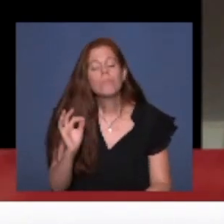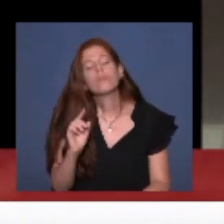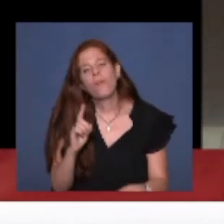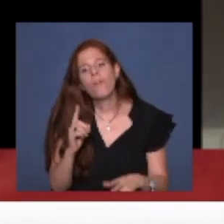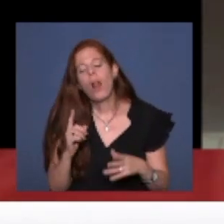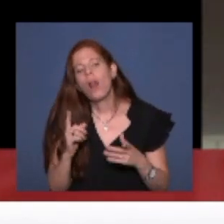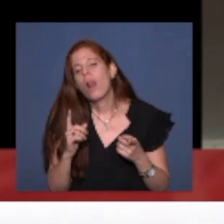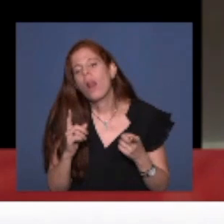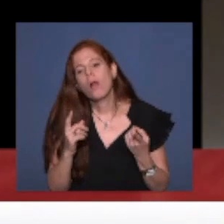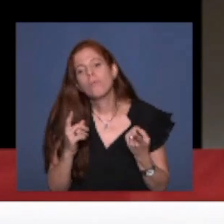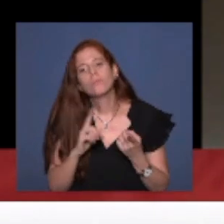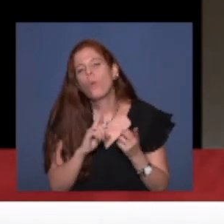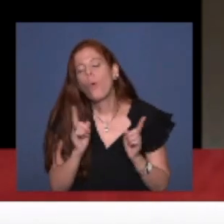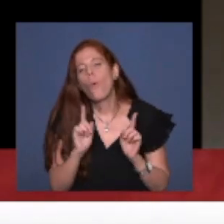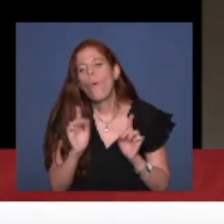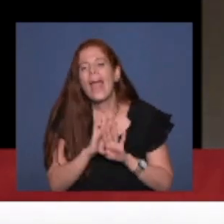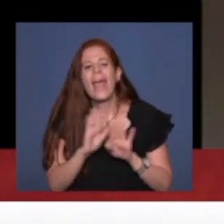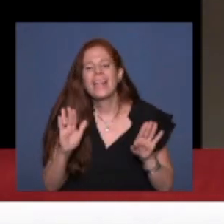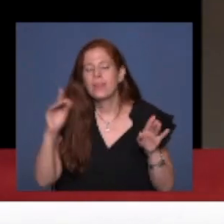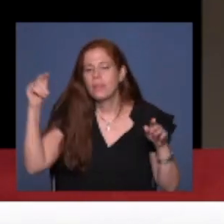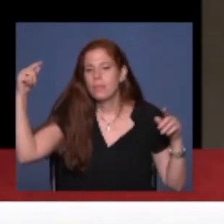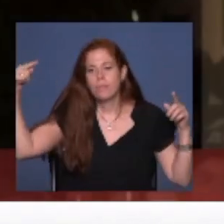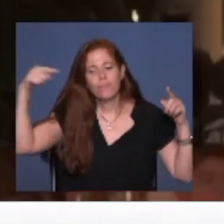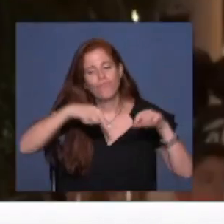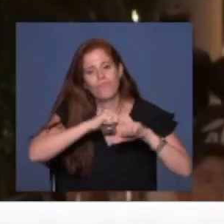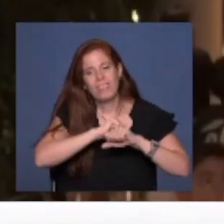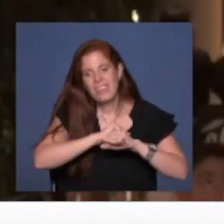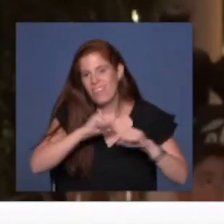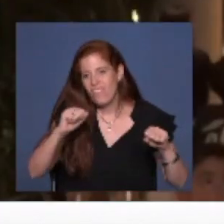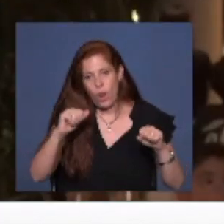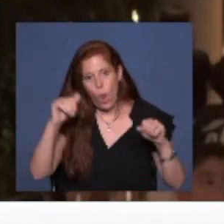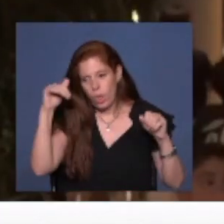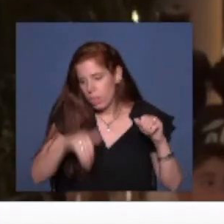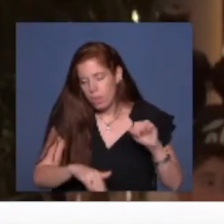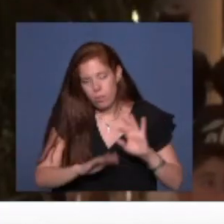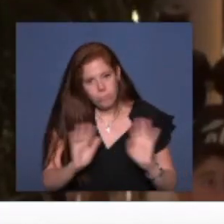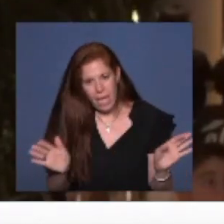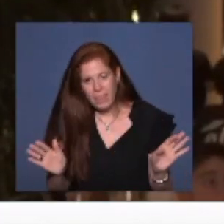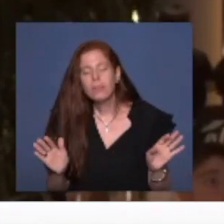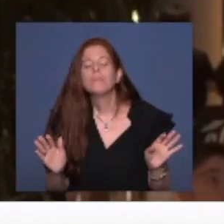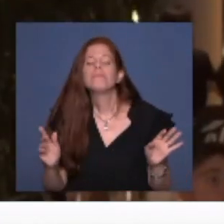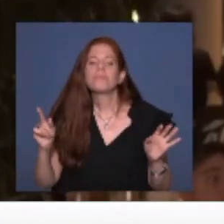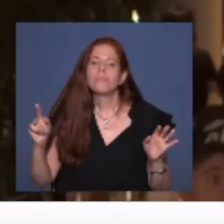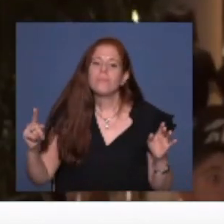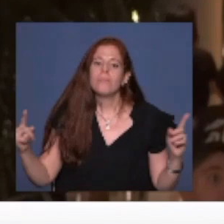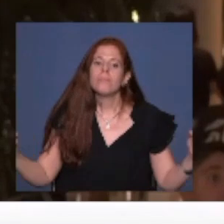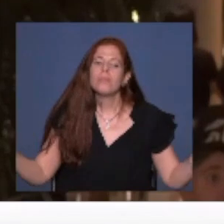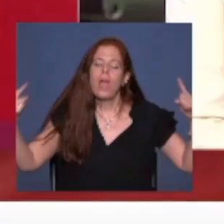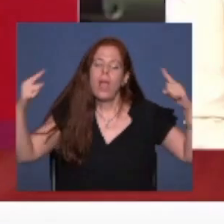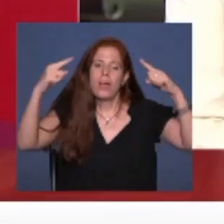The "Chetz" missile intercepts this ICBM outside the borders of Israel. Thanks, Nov, for now.